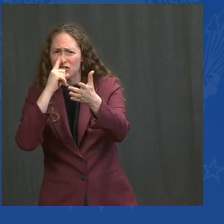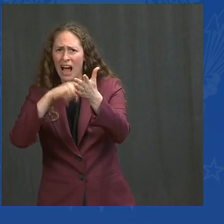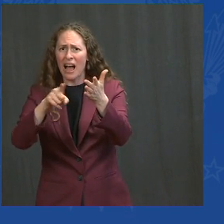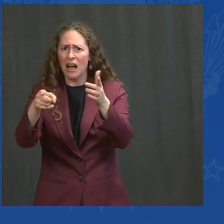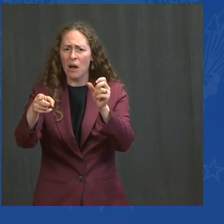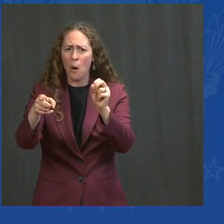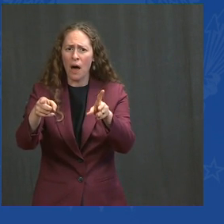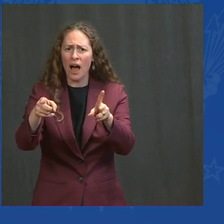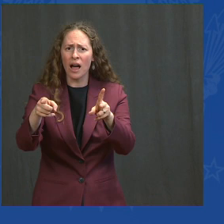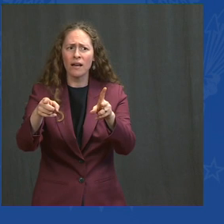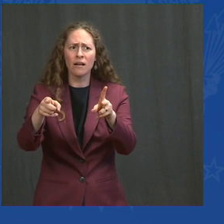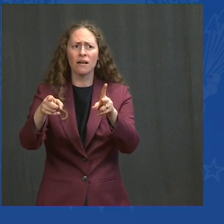He took a little bit of a tumble.